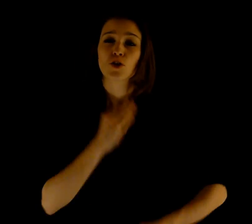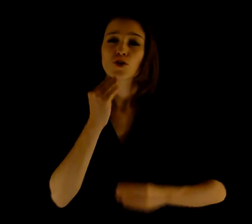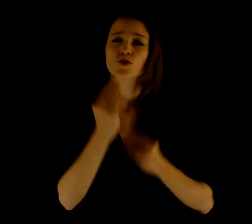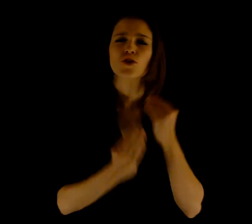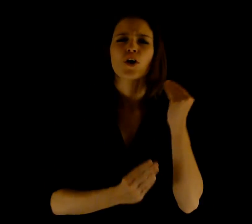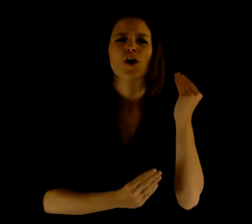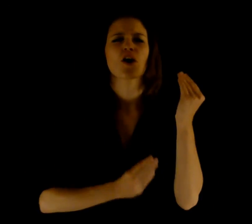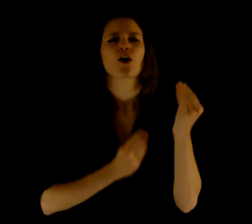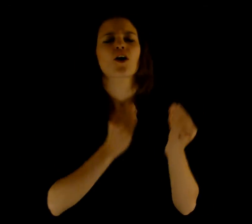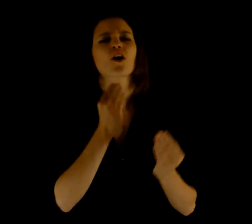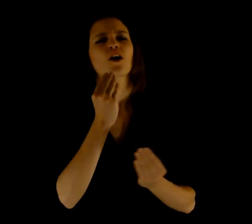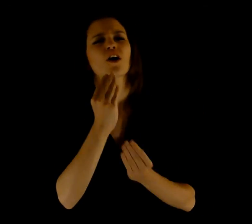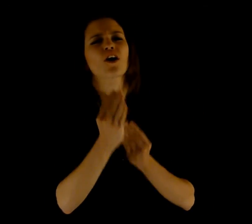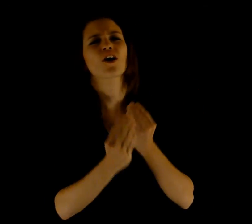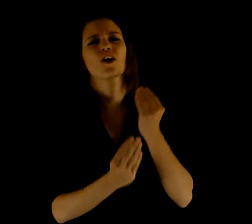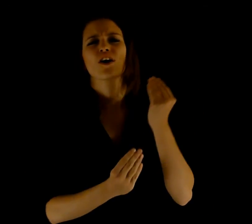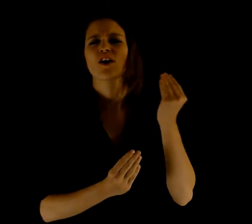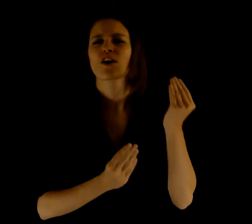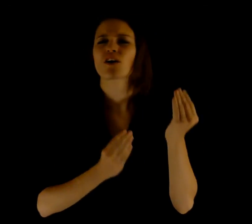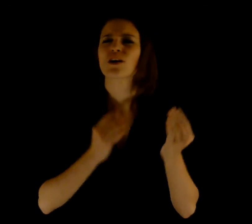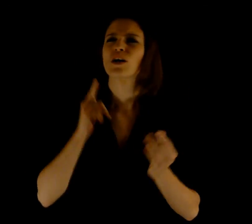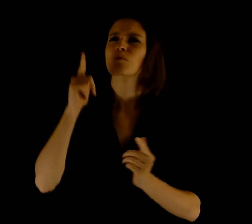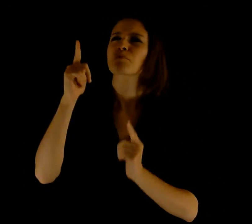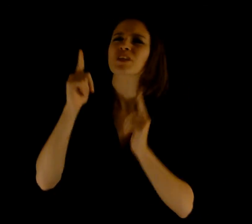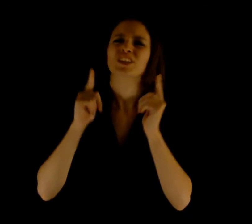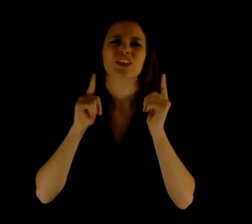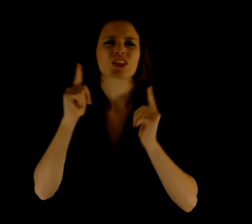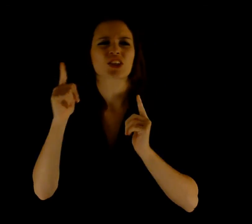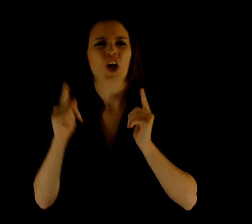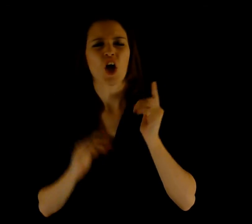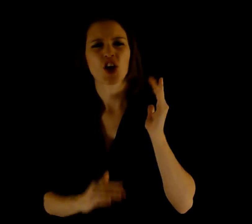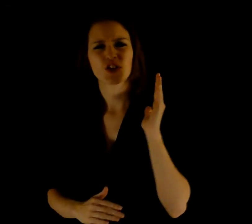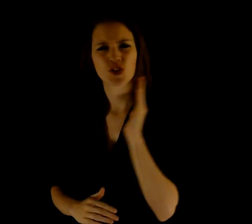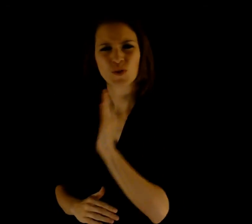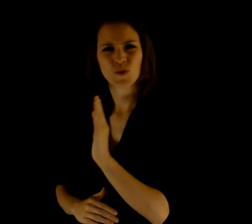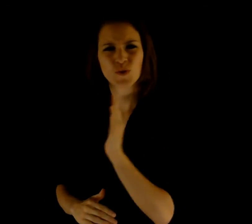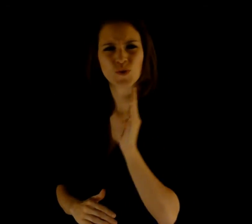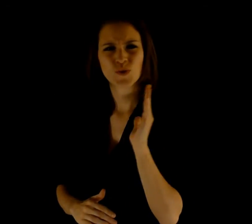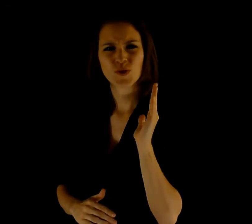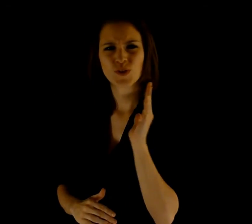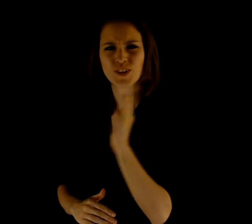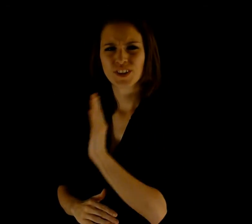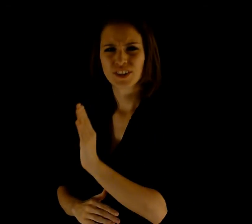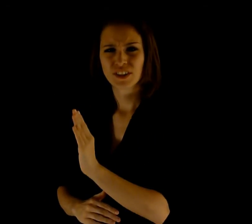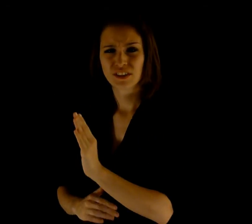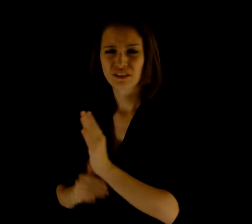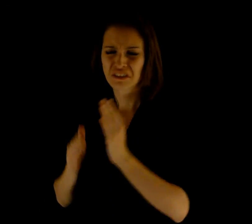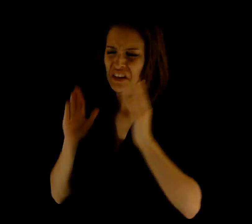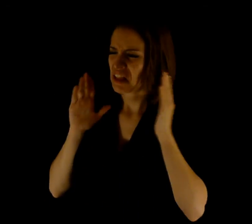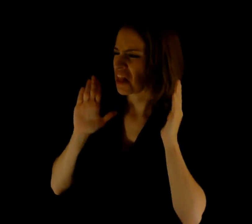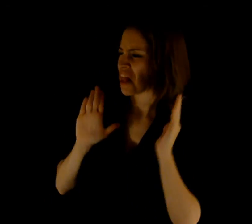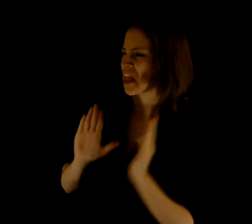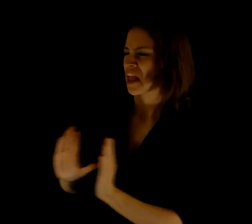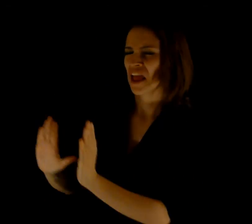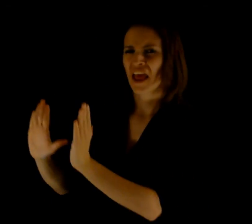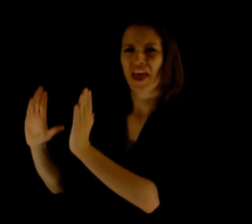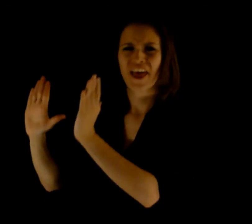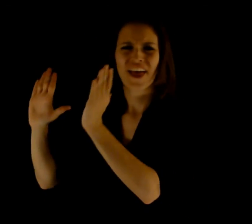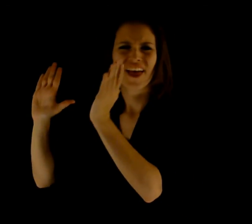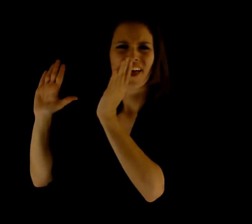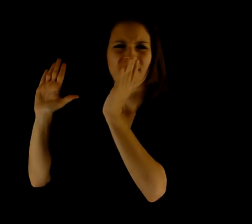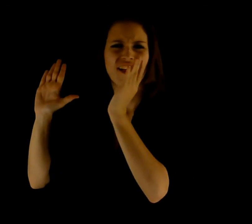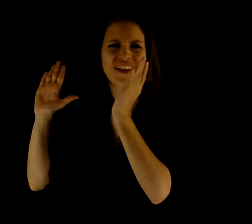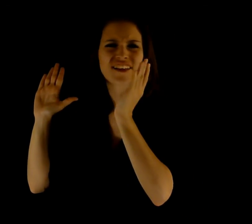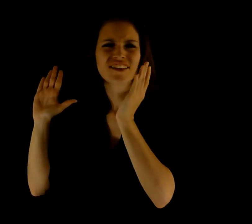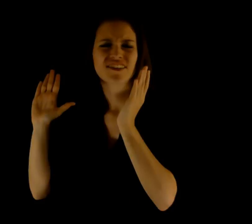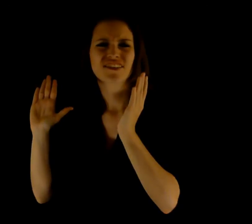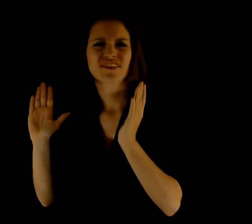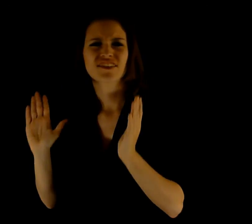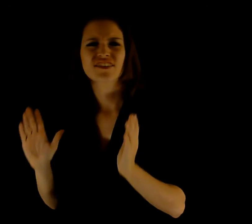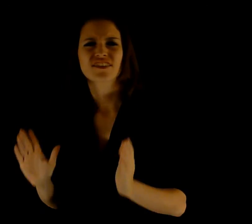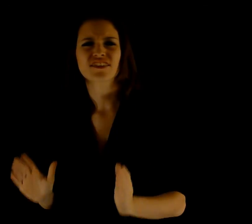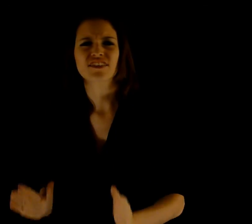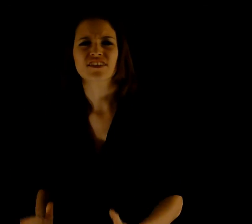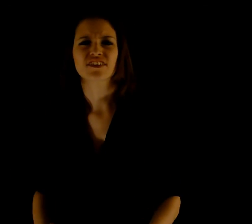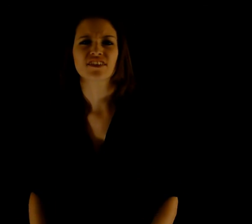GAMES GUNS HIS LEAVE-THEM-TO-HIM Don't bother blaming his games and guns